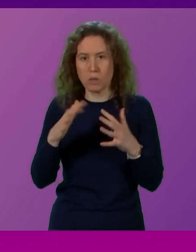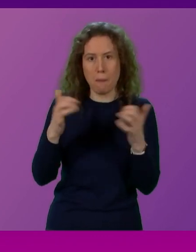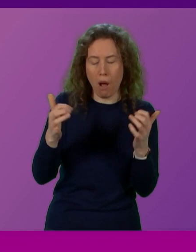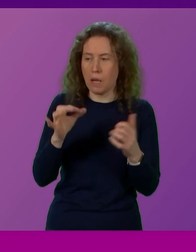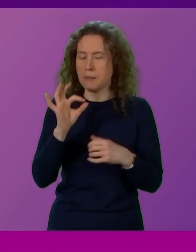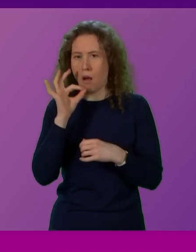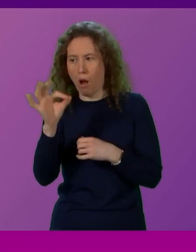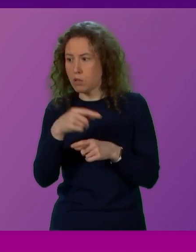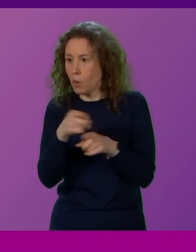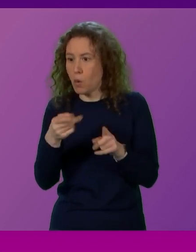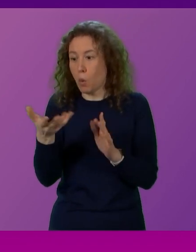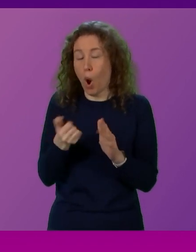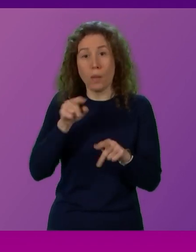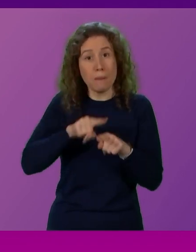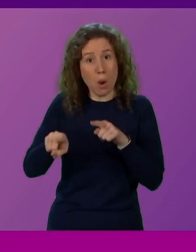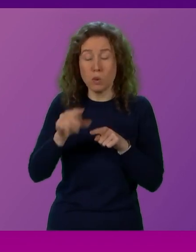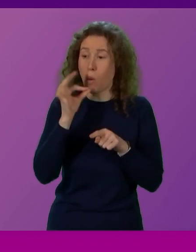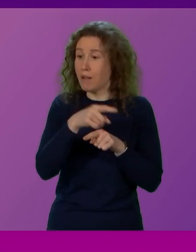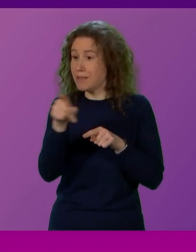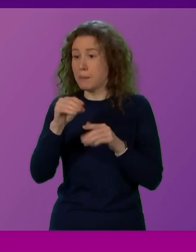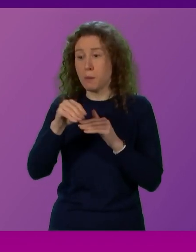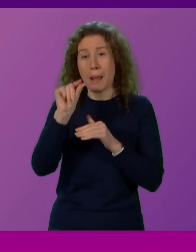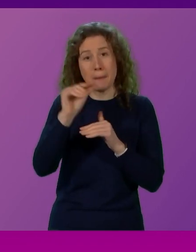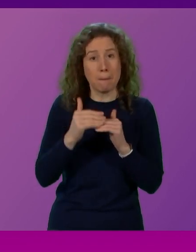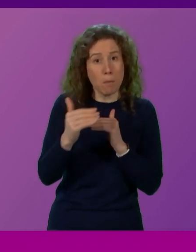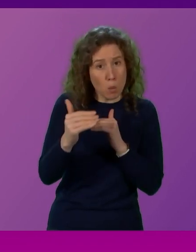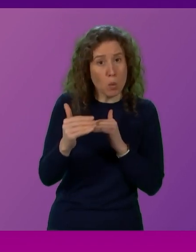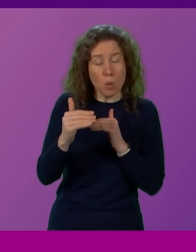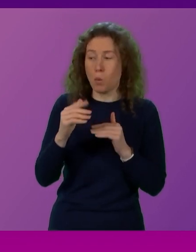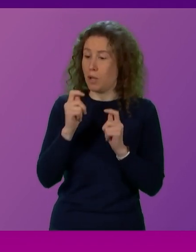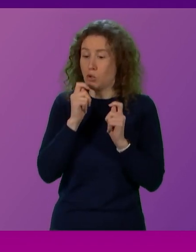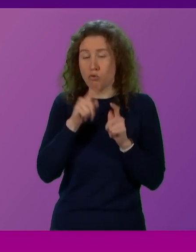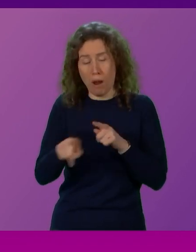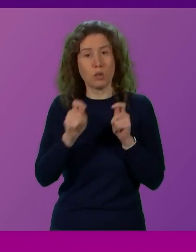that we ask those who earn the most to pay a bit more—we are treating local government as fairly as we can.